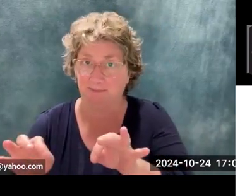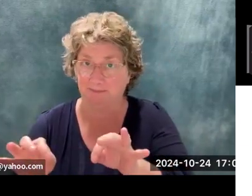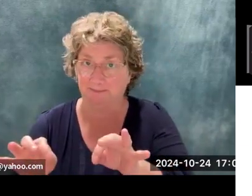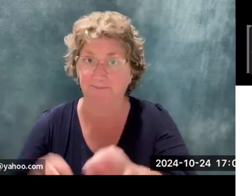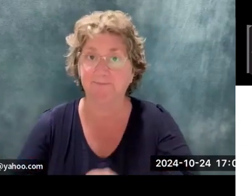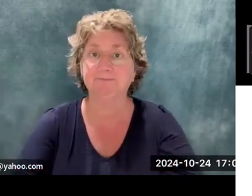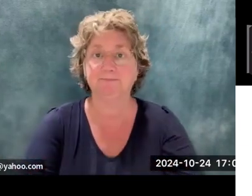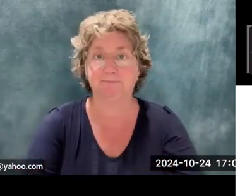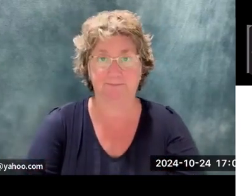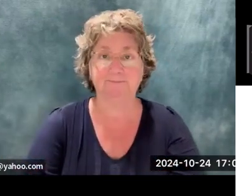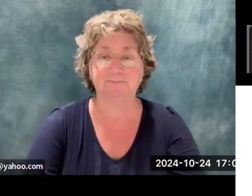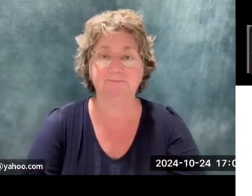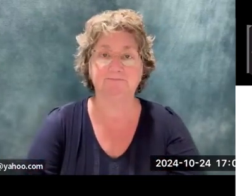Next, we have our chat button.